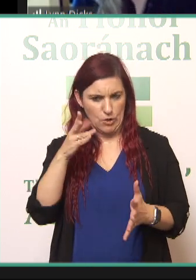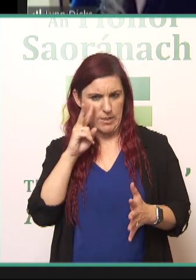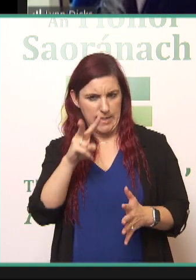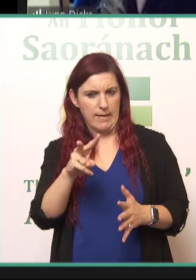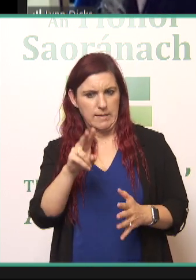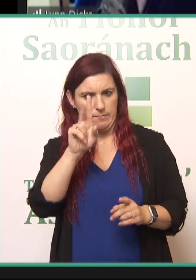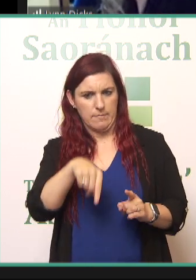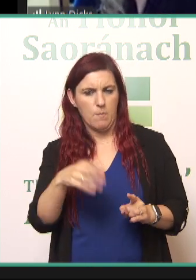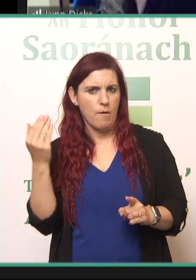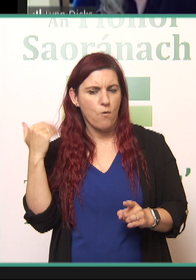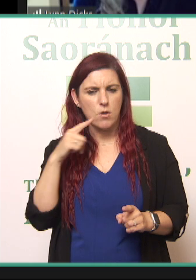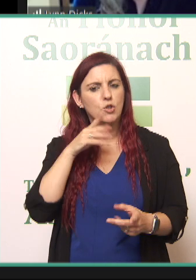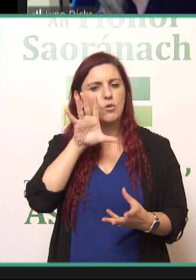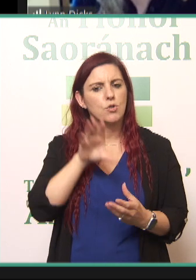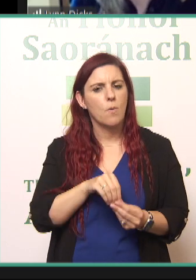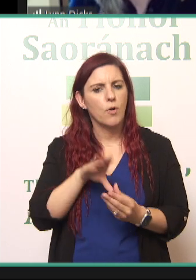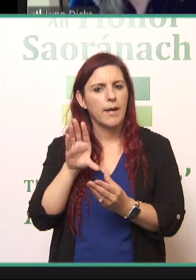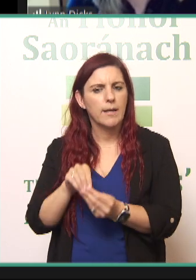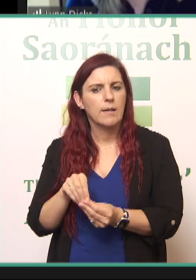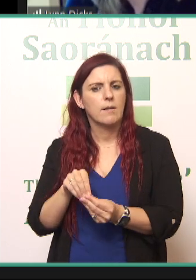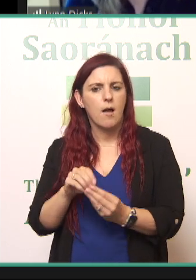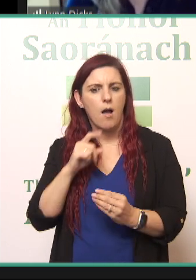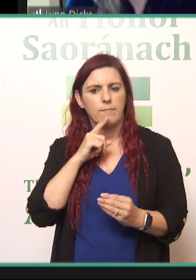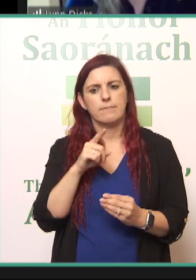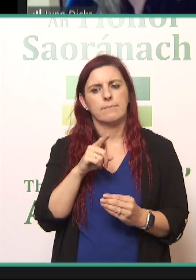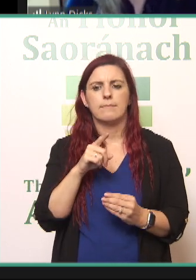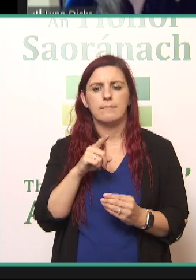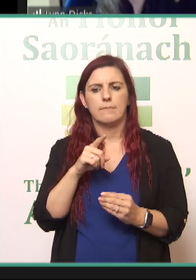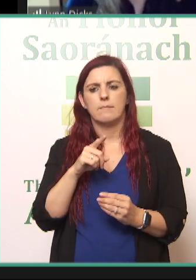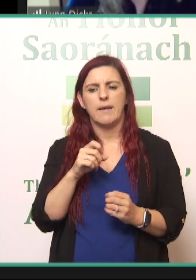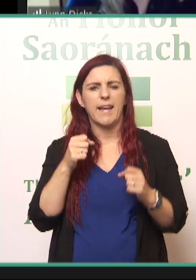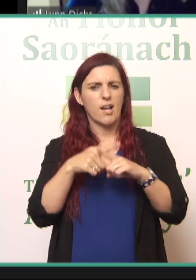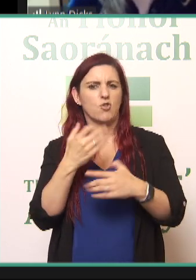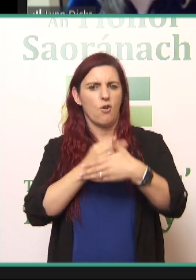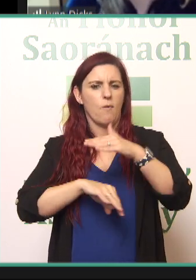a summary of the status of biodiversity from the intergovernmental science policy platform